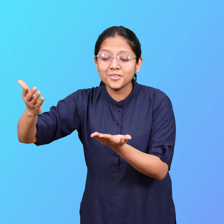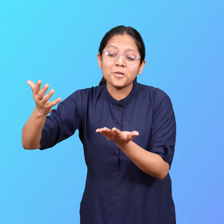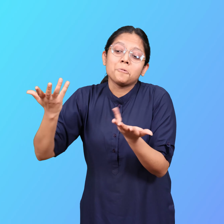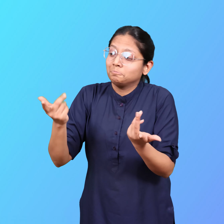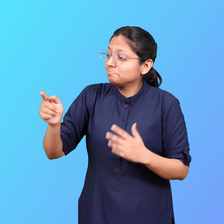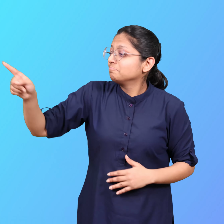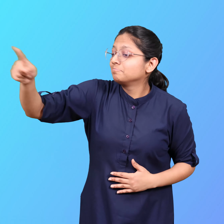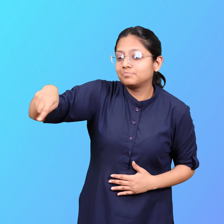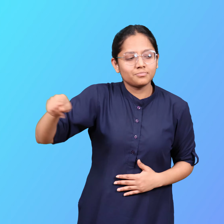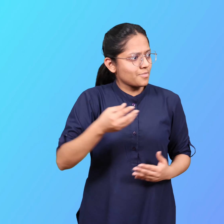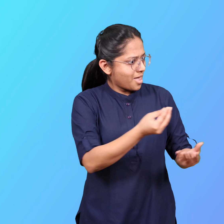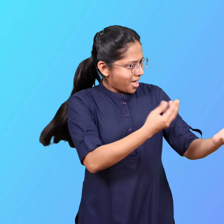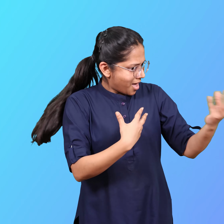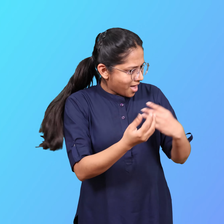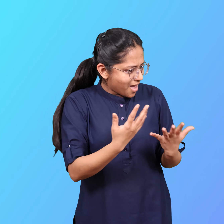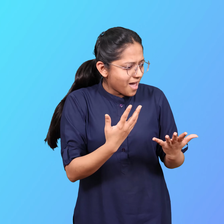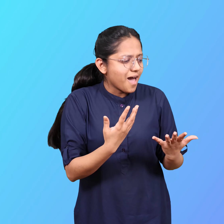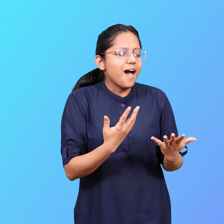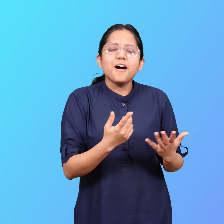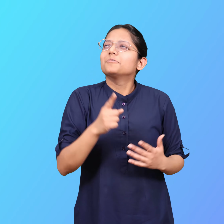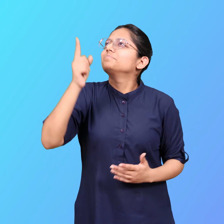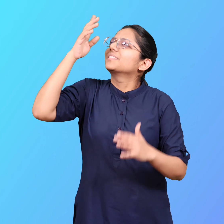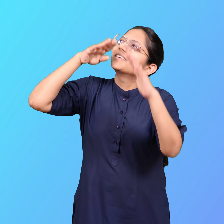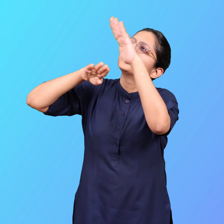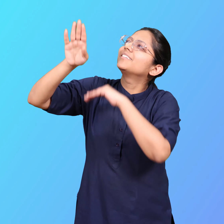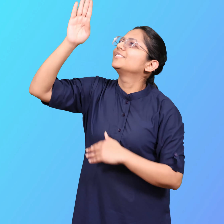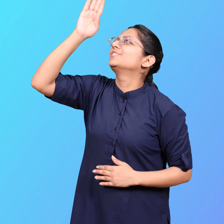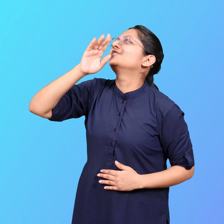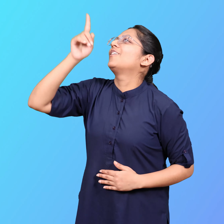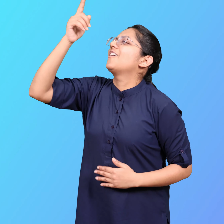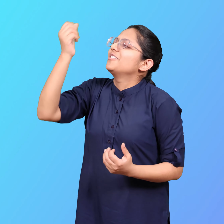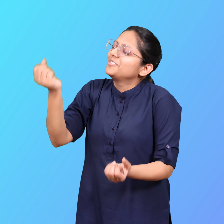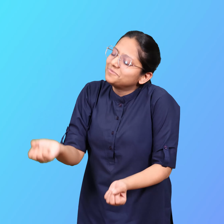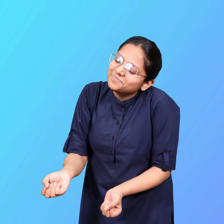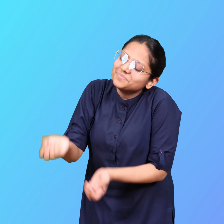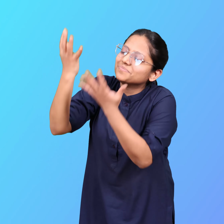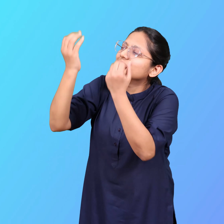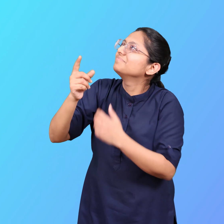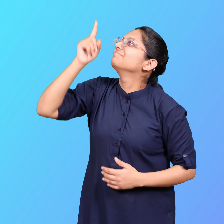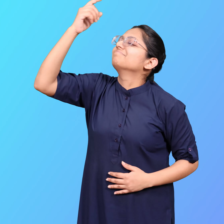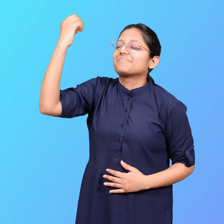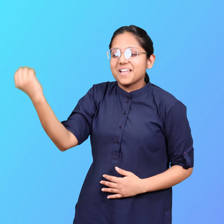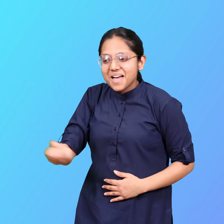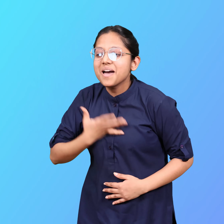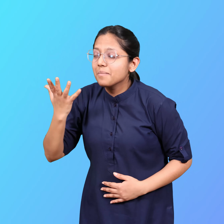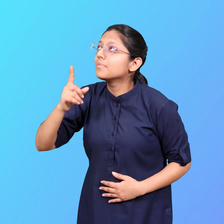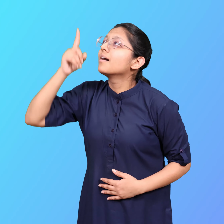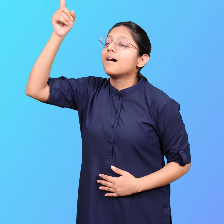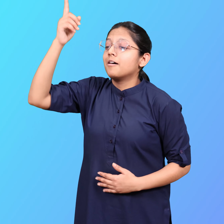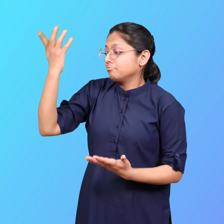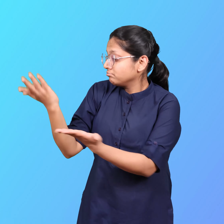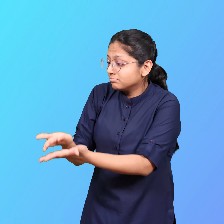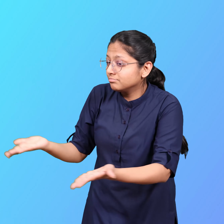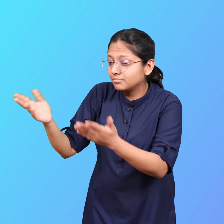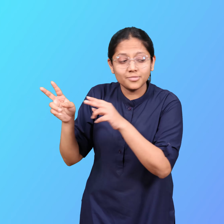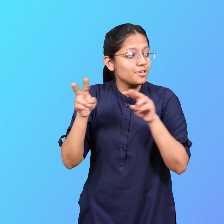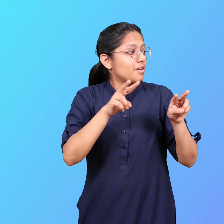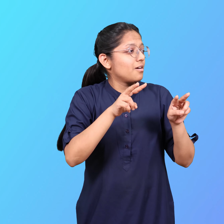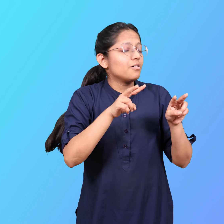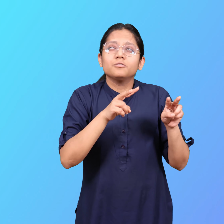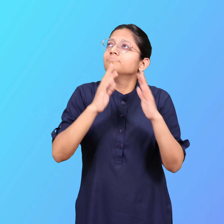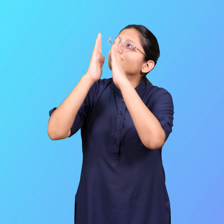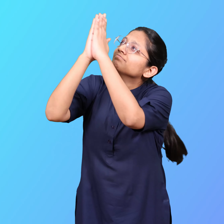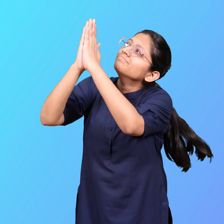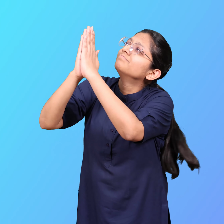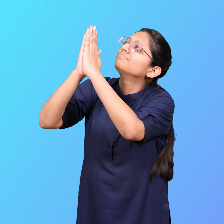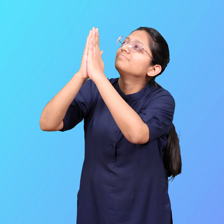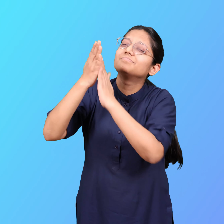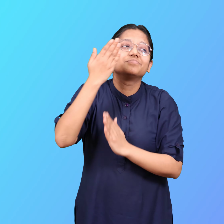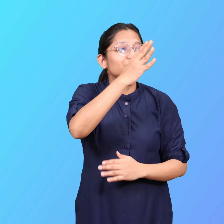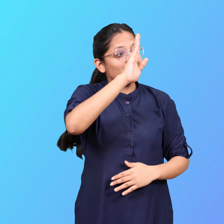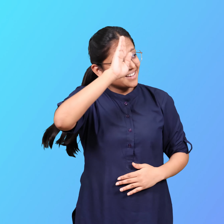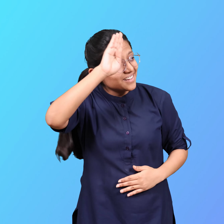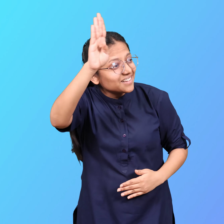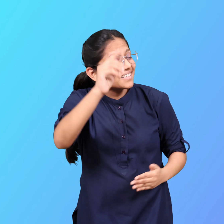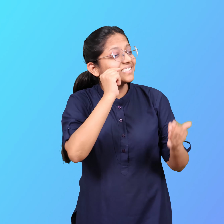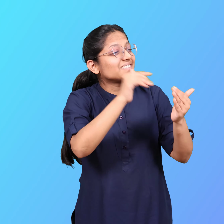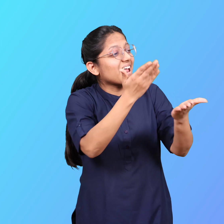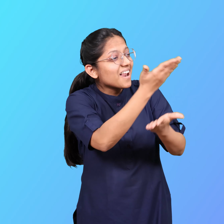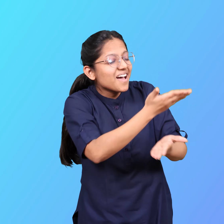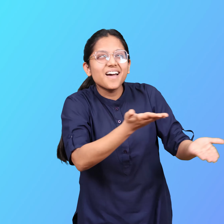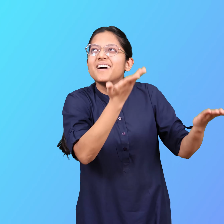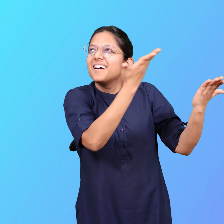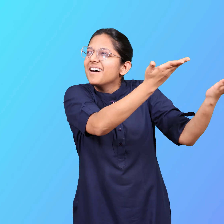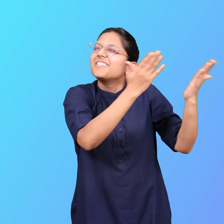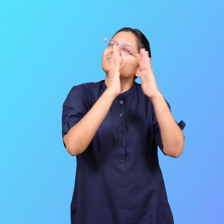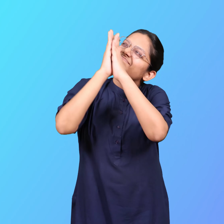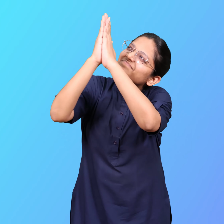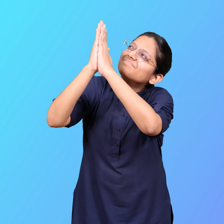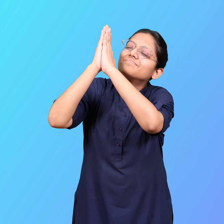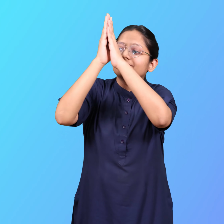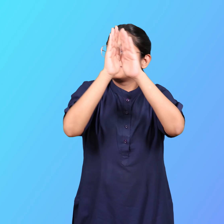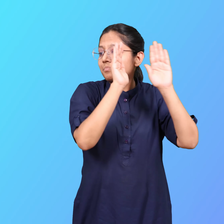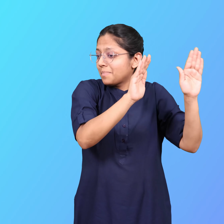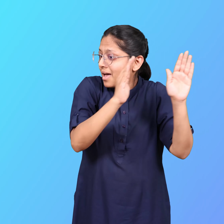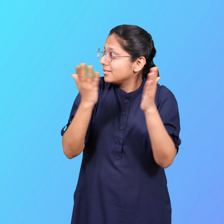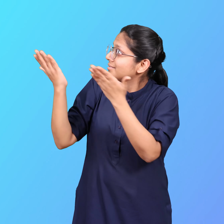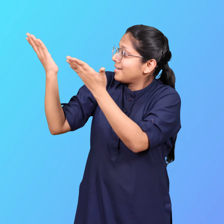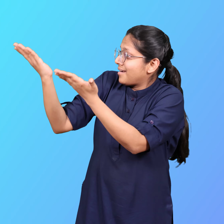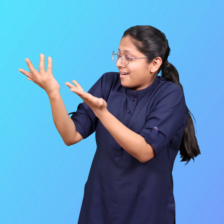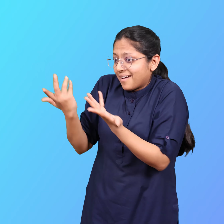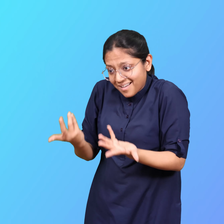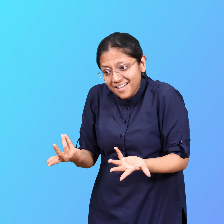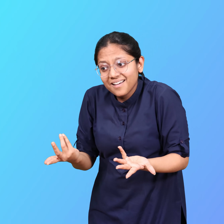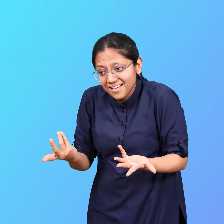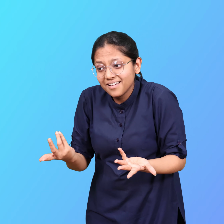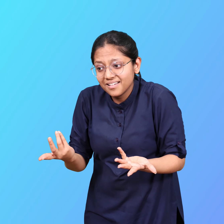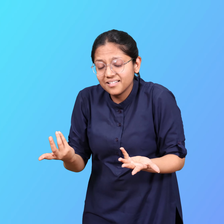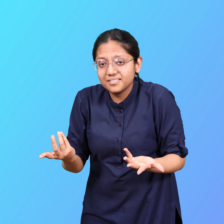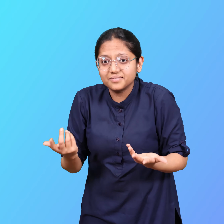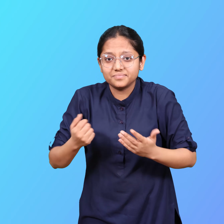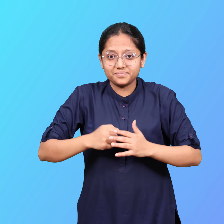Give them to the Jewish priests so that they may offer sacrifices that please the God of heaven. Give these things so that the priests may pray for me and my sons.